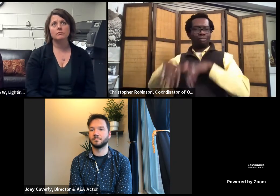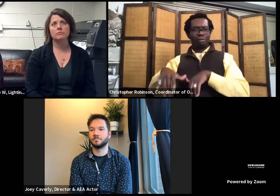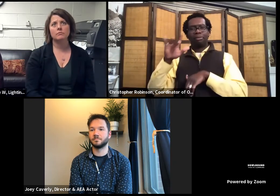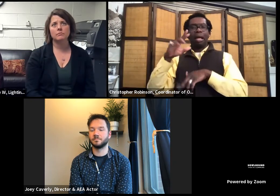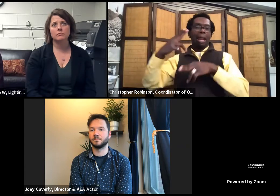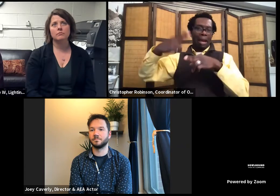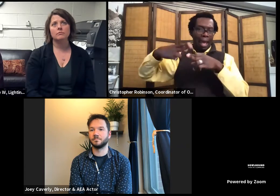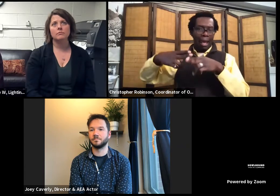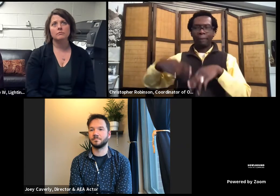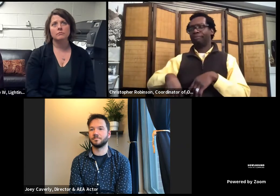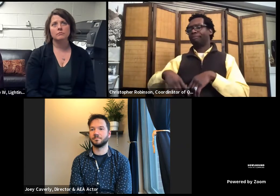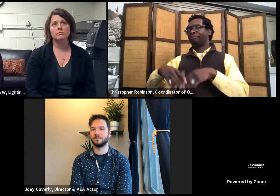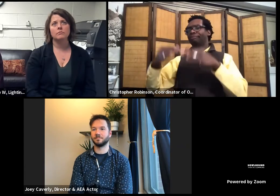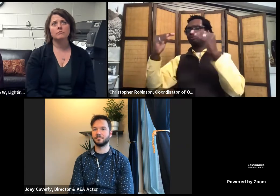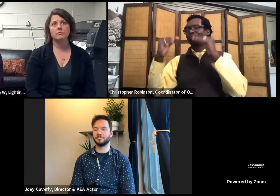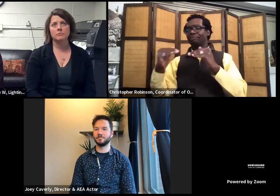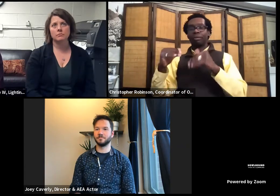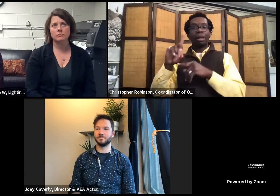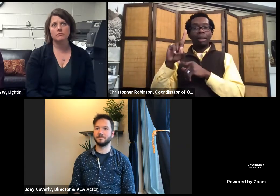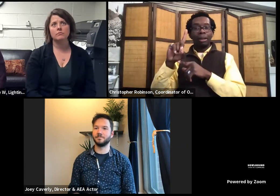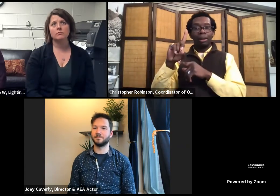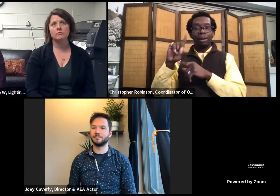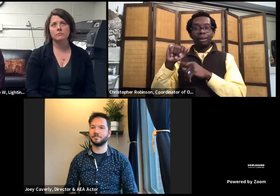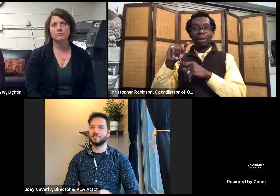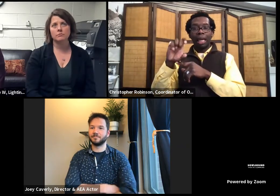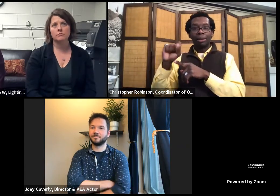So what you do is you put your name,